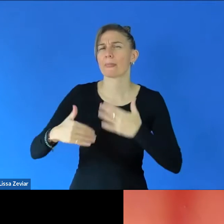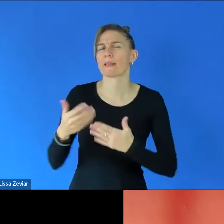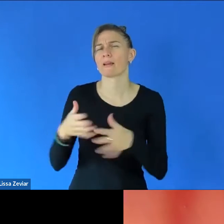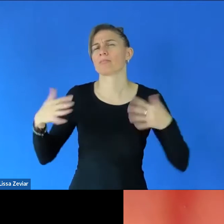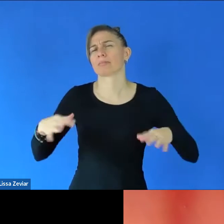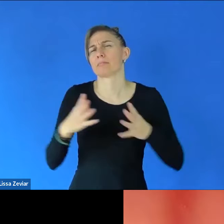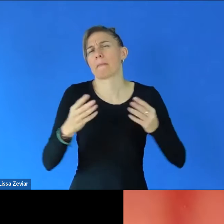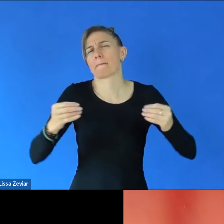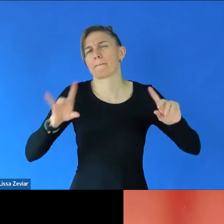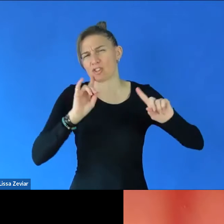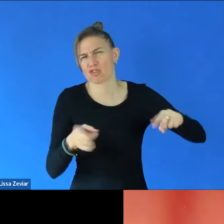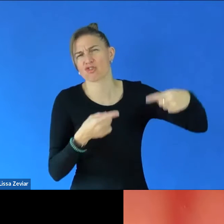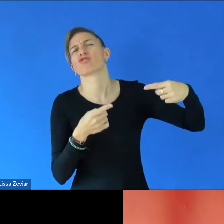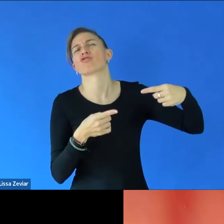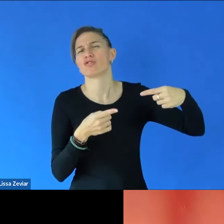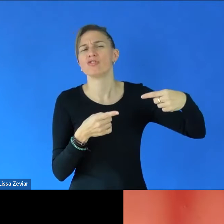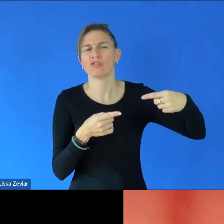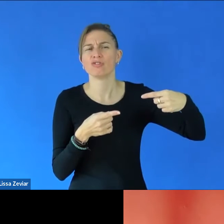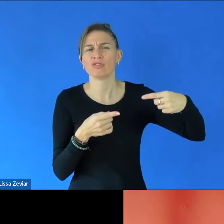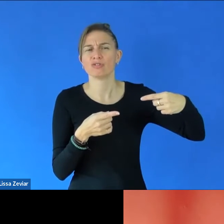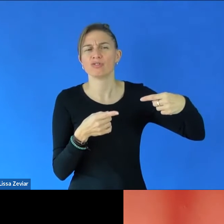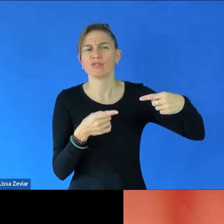to include them in the employment sector.